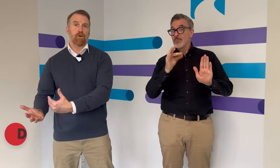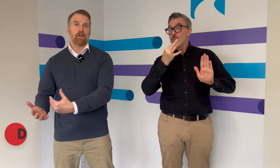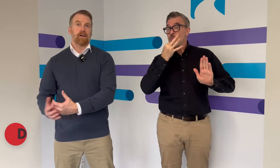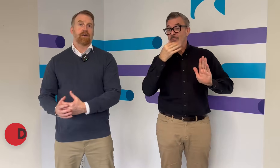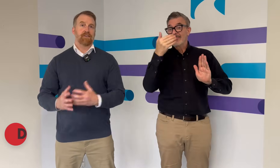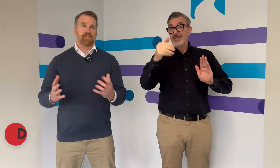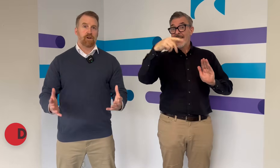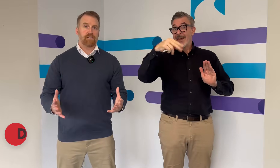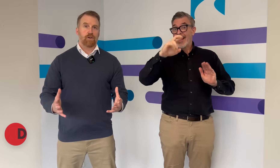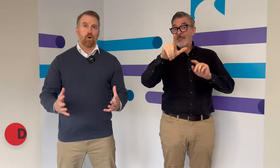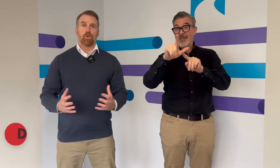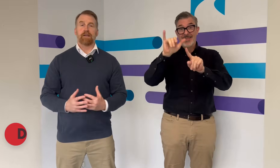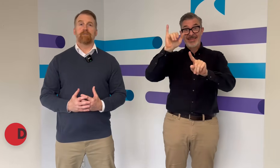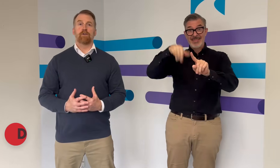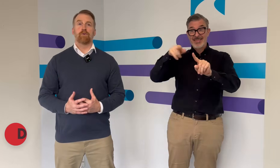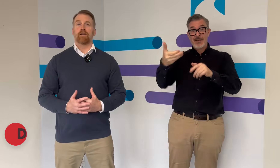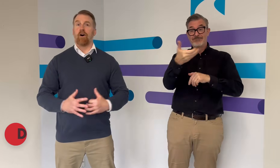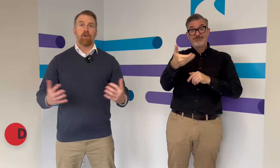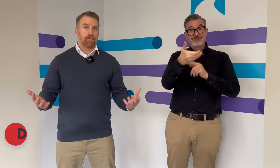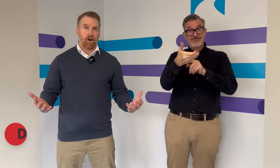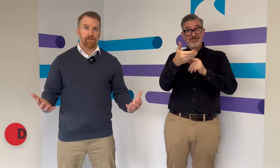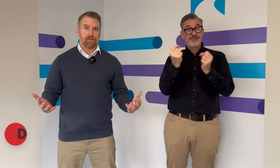But soon in April, this service will be available